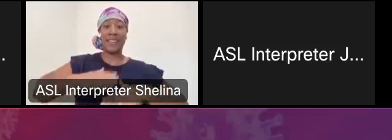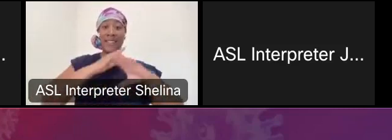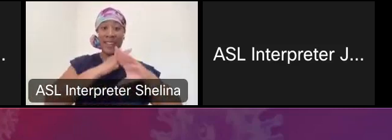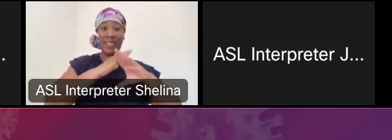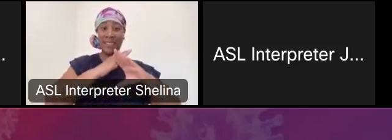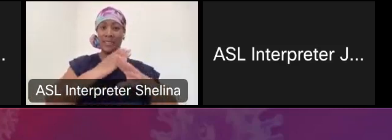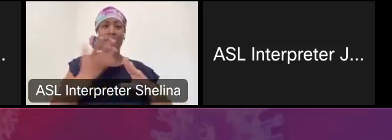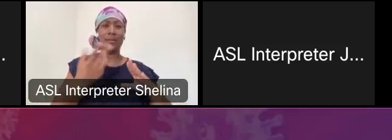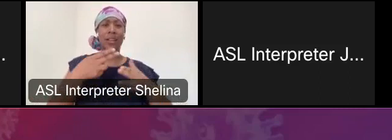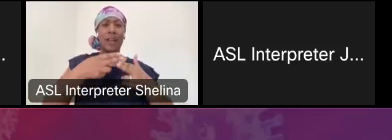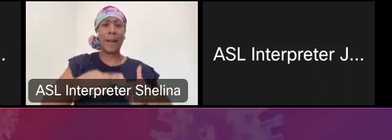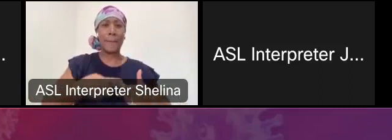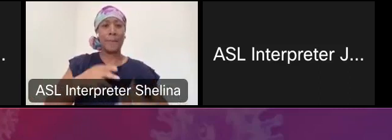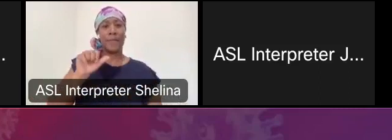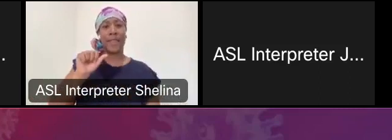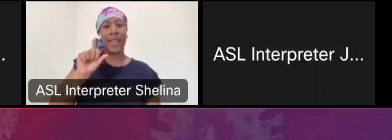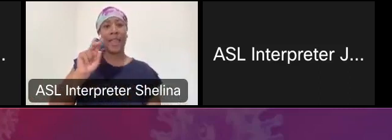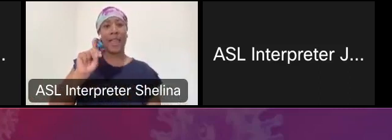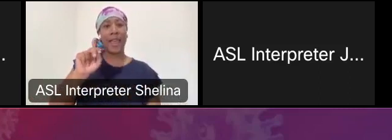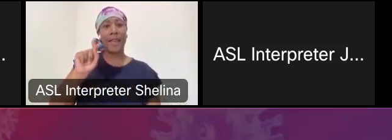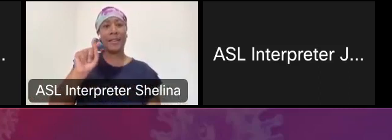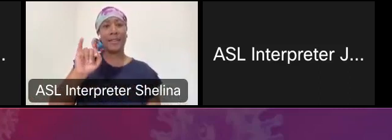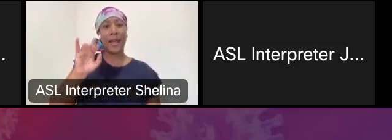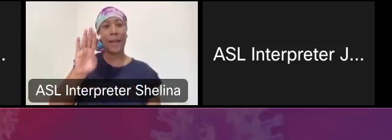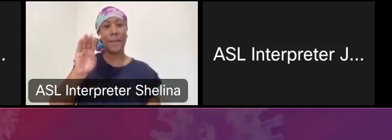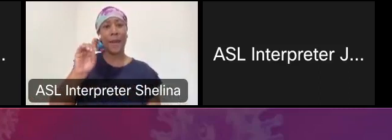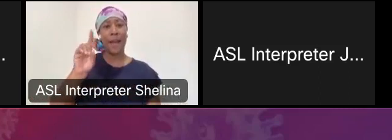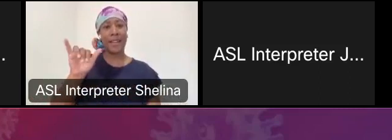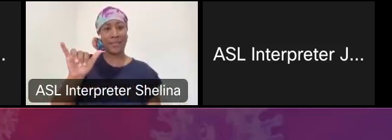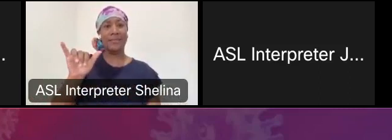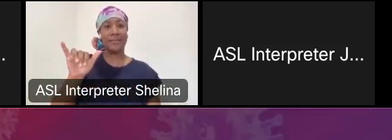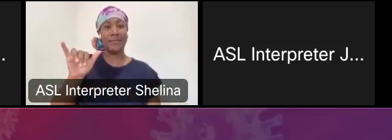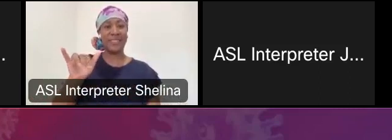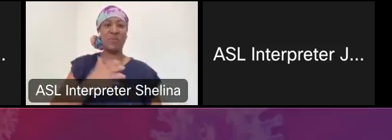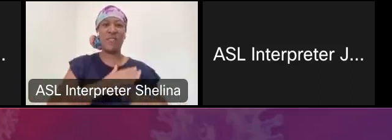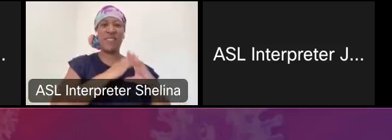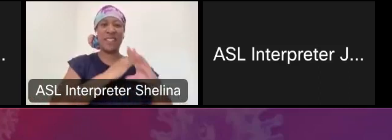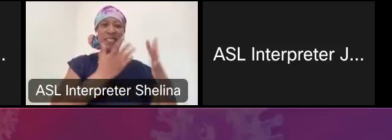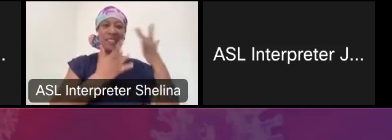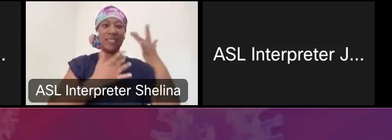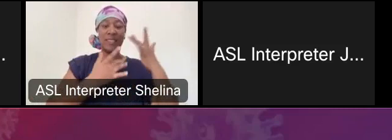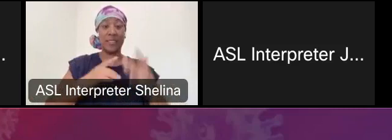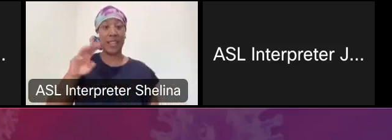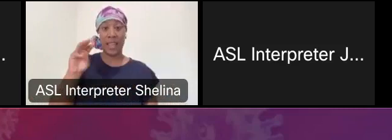They protect a person from getting the disease. The vaccine does not contain a virus.